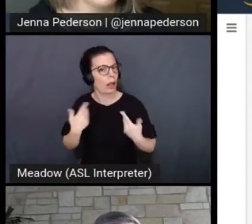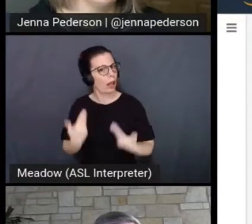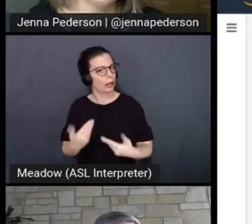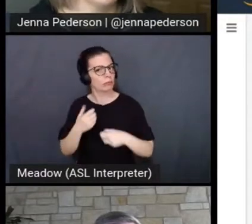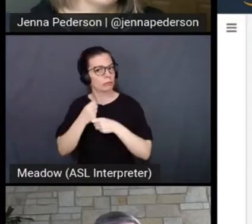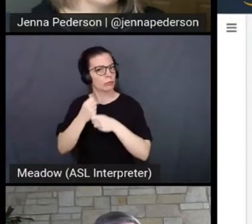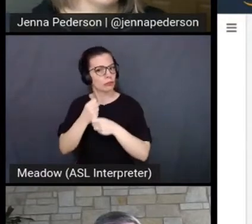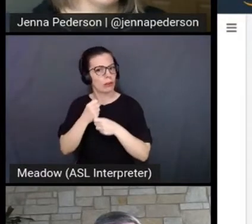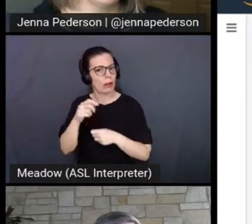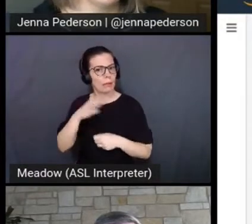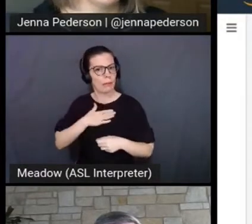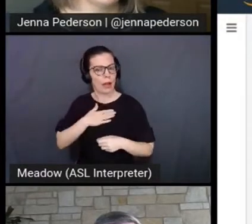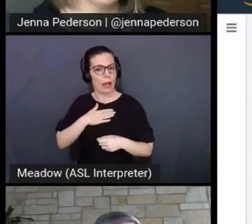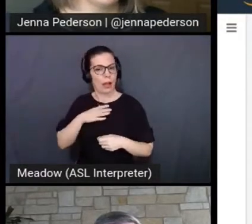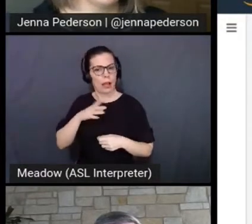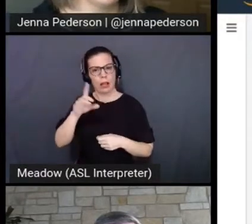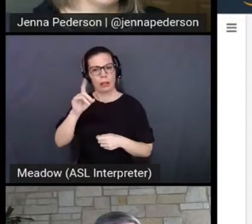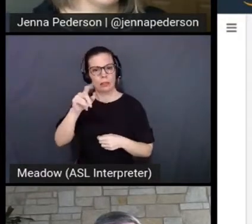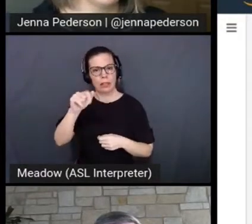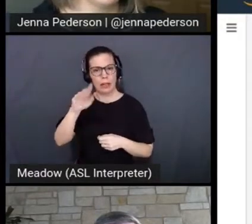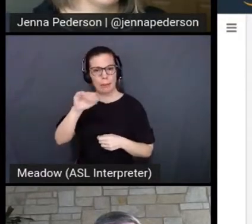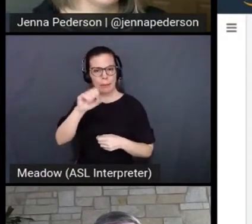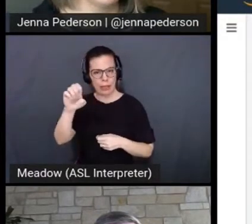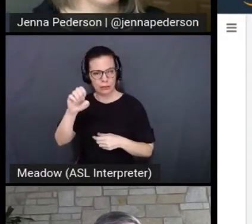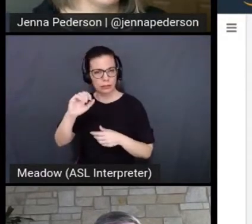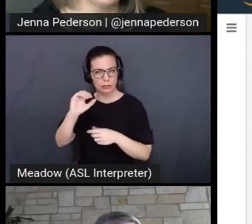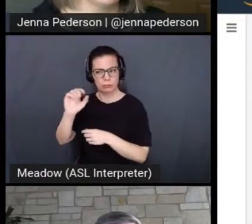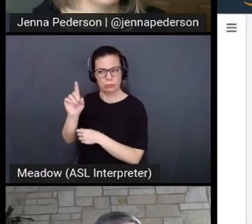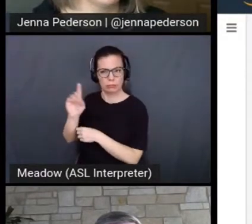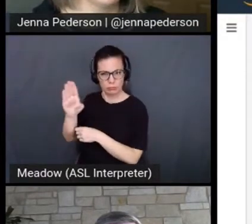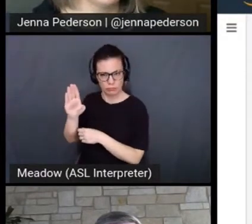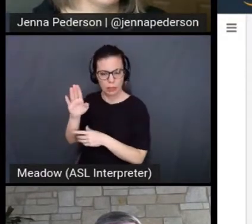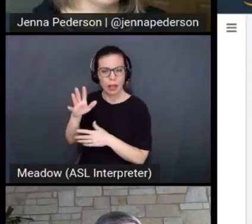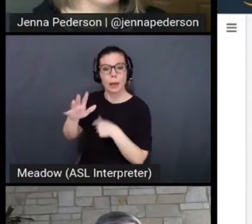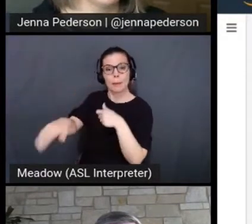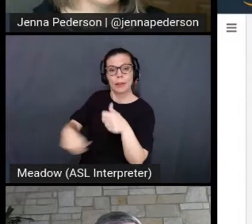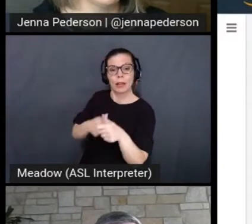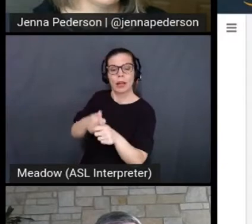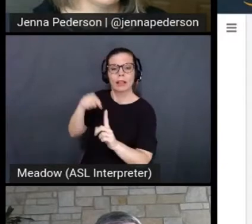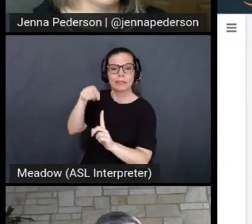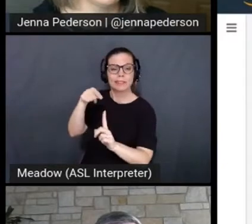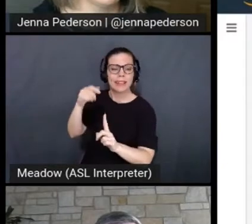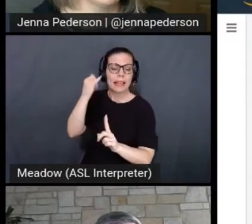Everything is set up for Babelfish, behind the scenes it's actually gonna create a... if I use these default options,